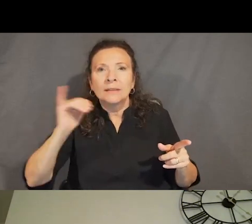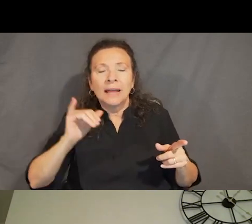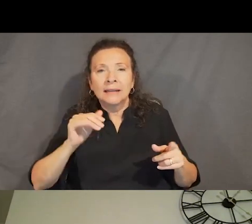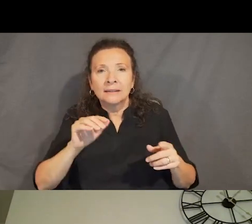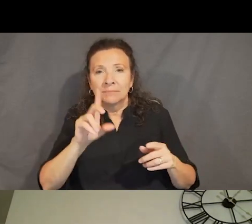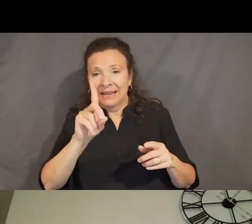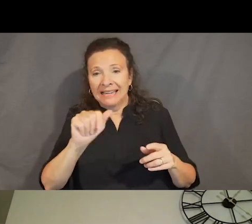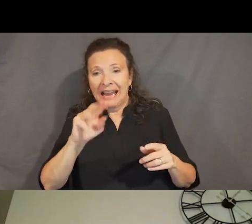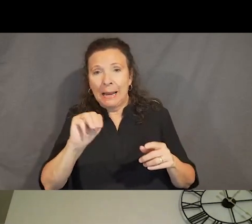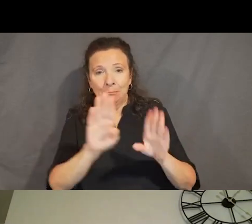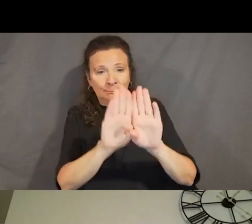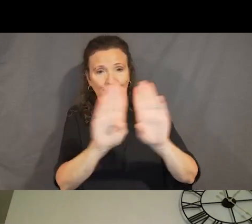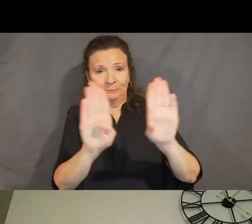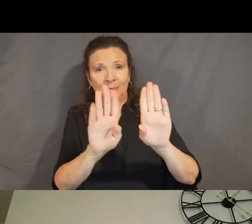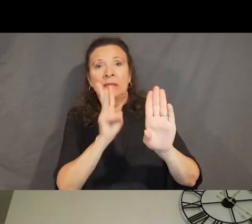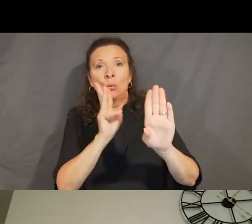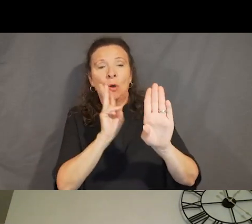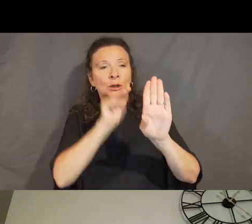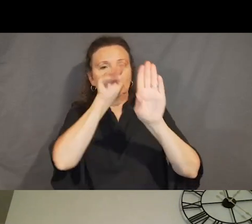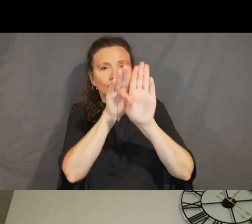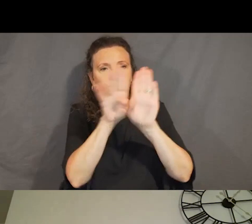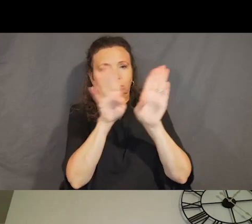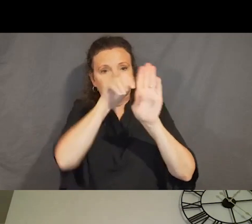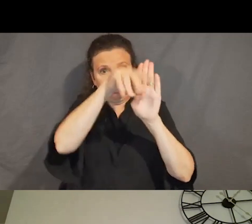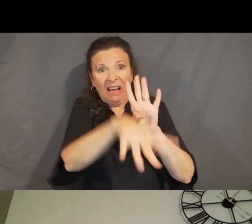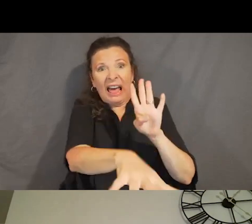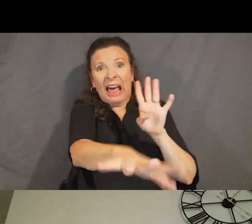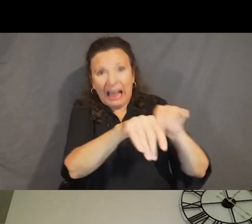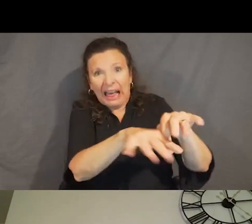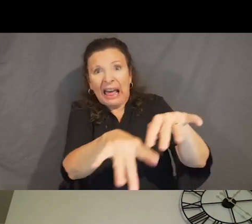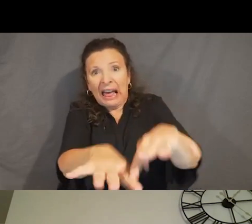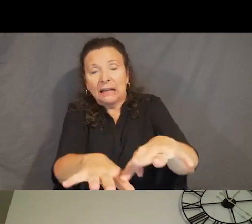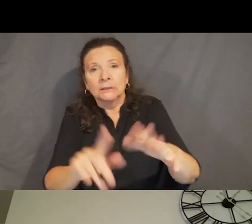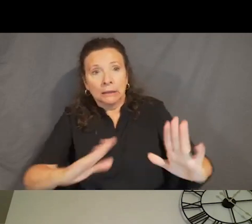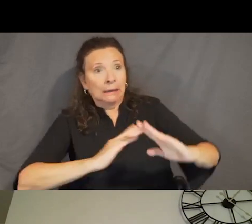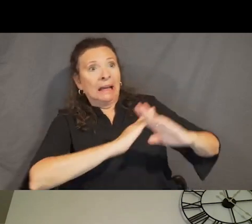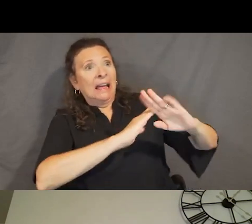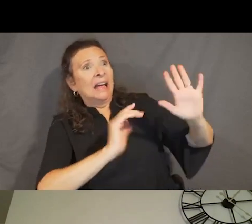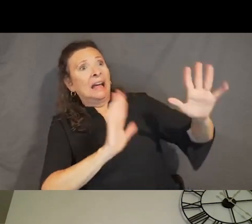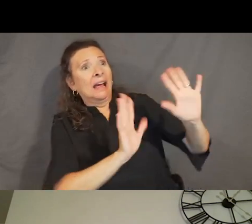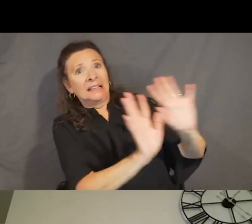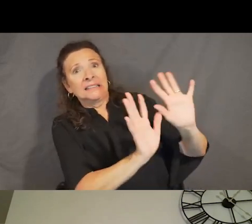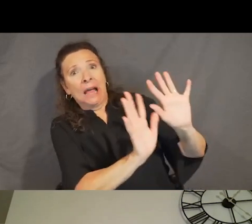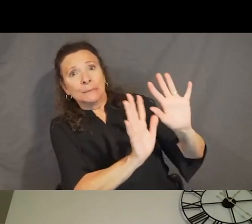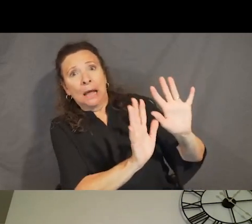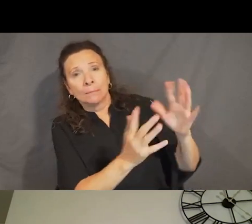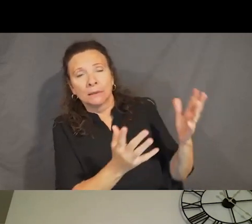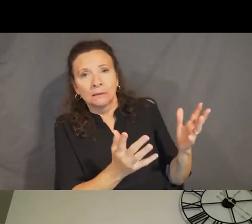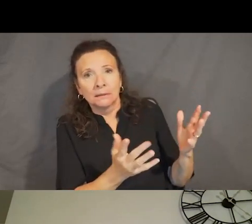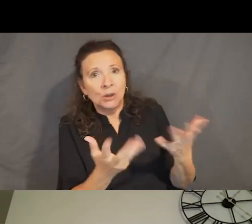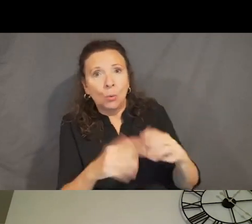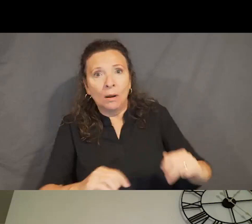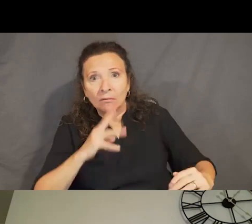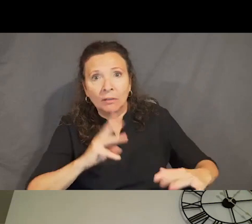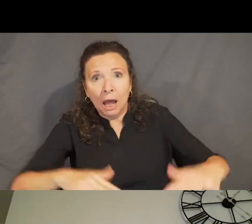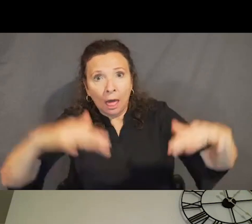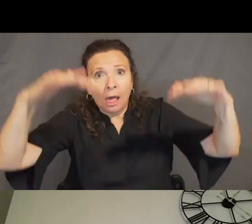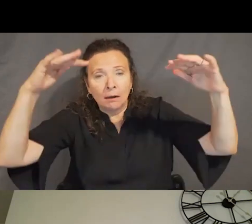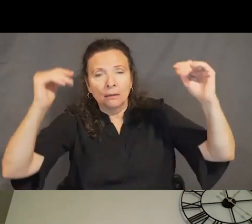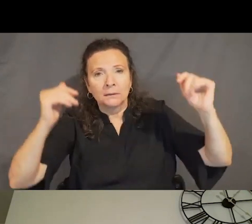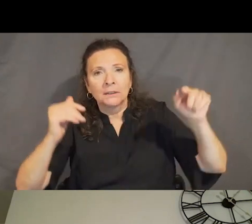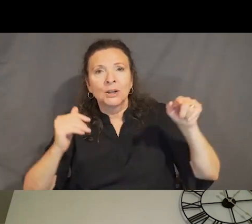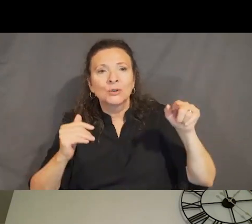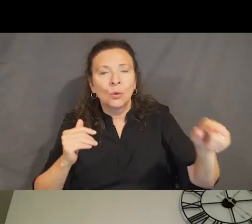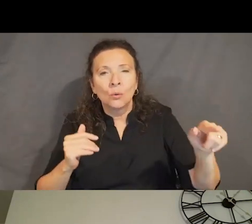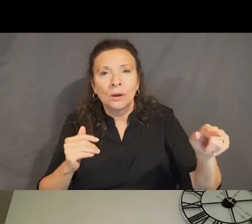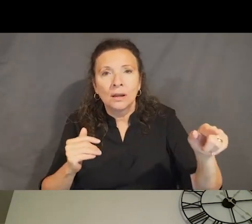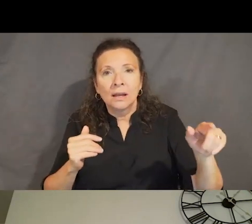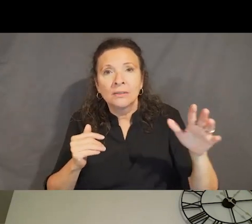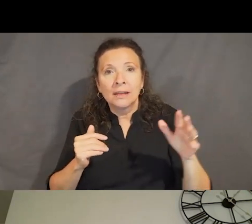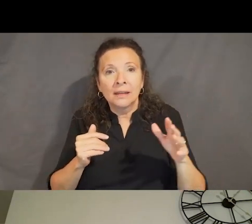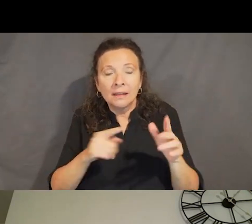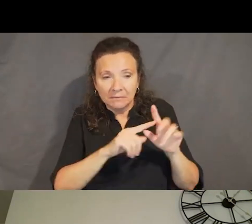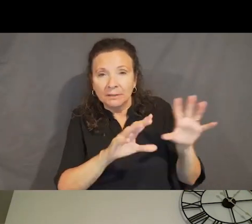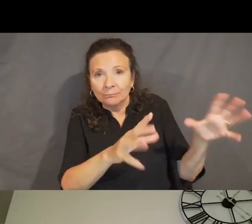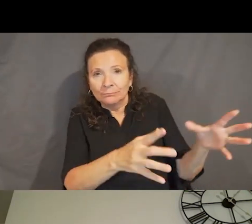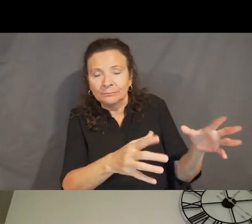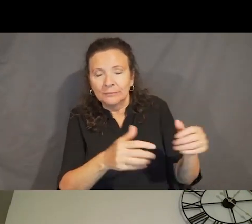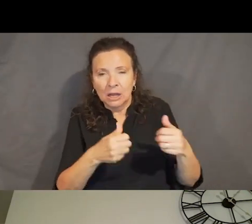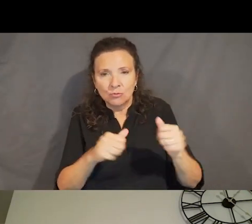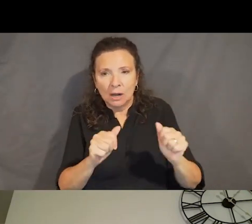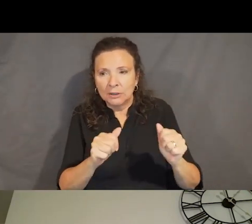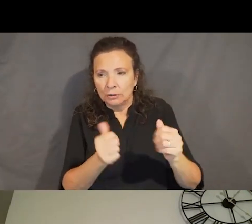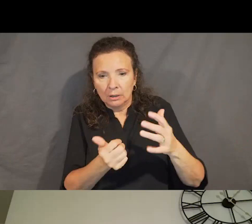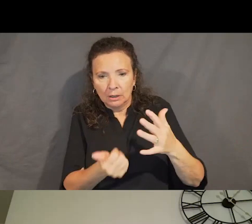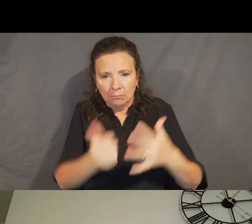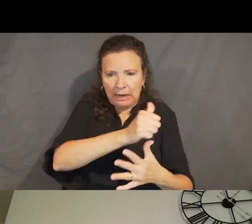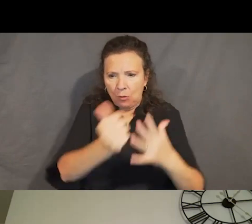so you don't get flooded there, and they end up prioritizing other things for their project, time,